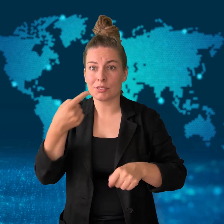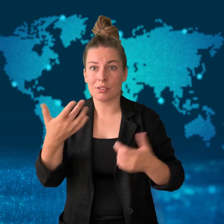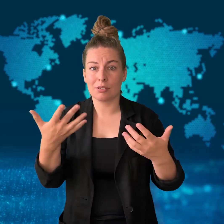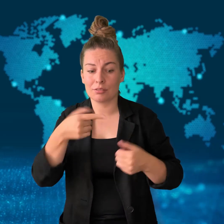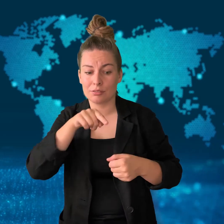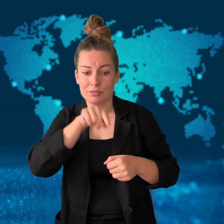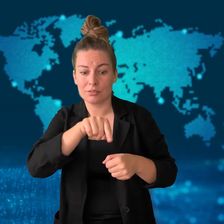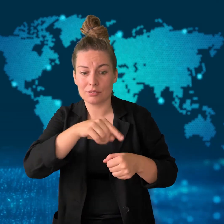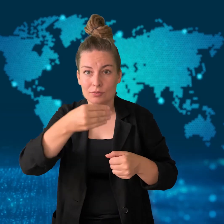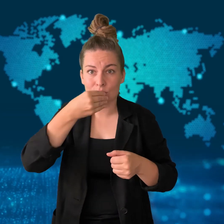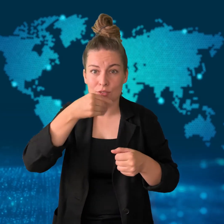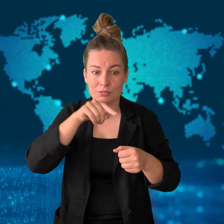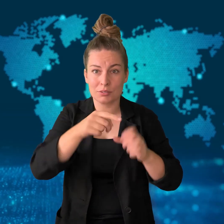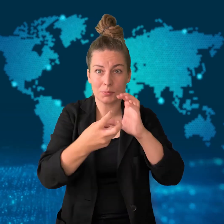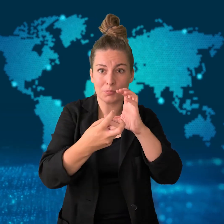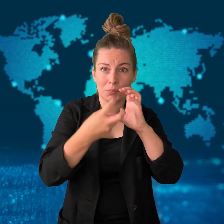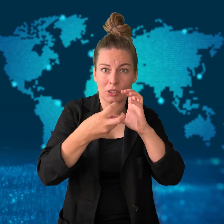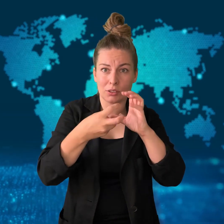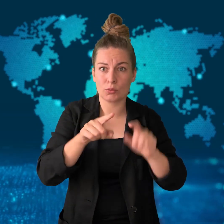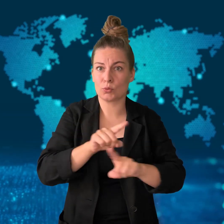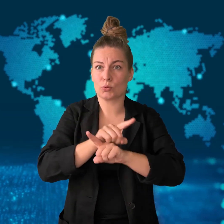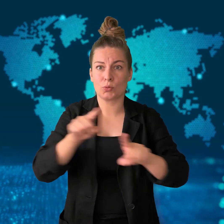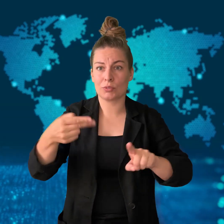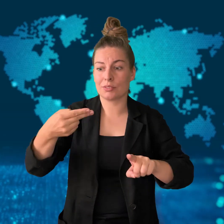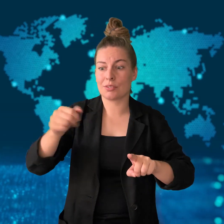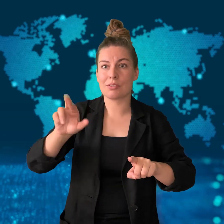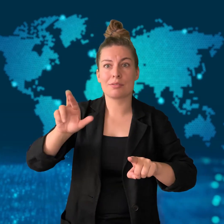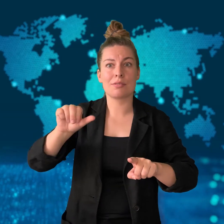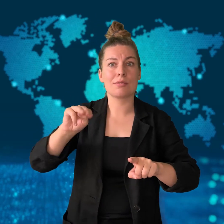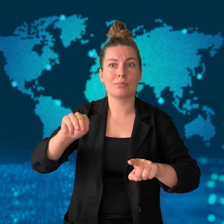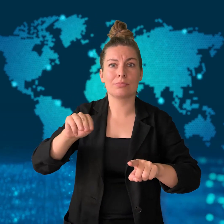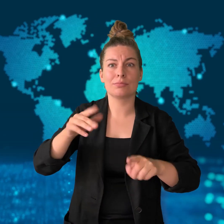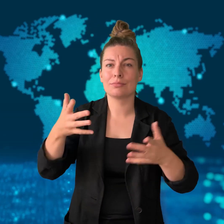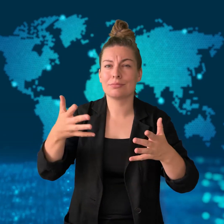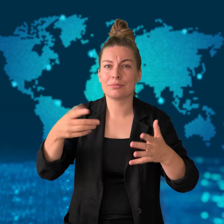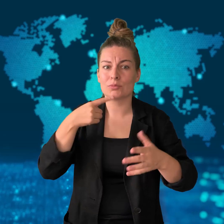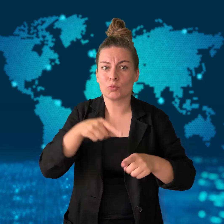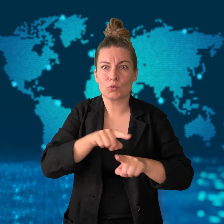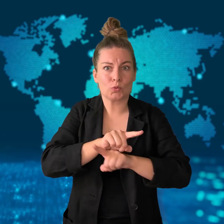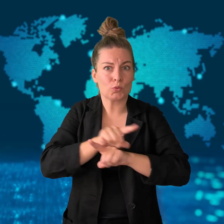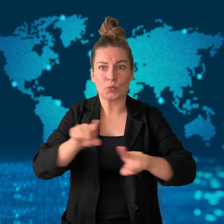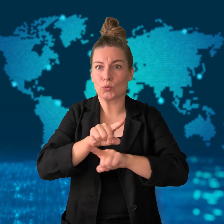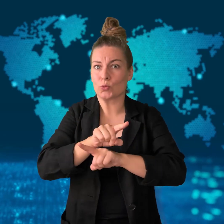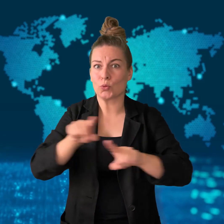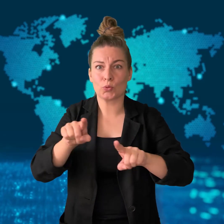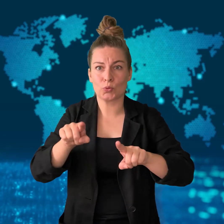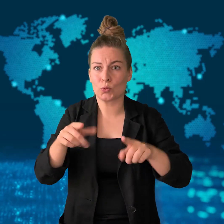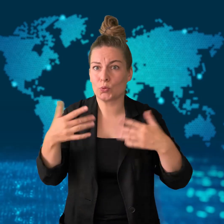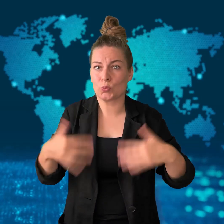This simply means it is not permitted.